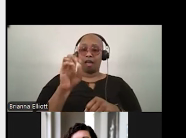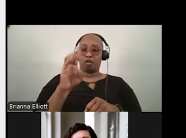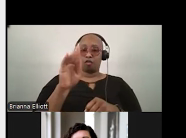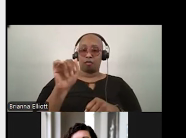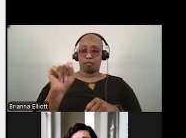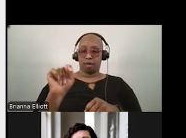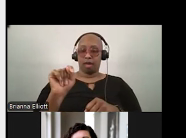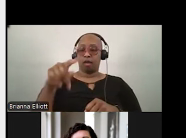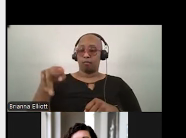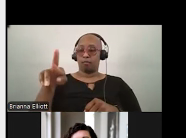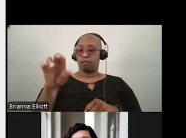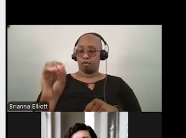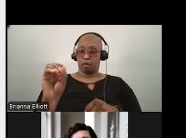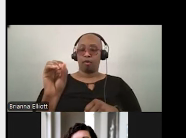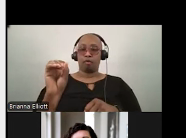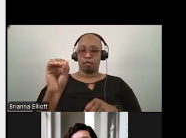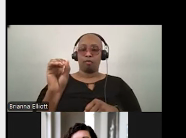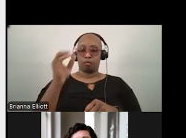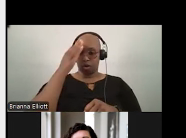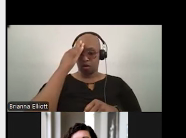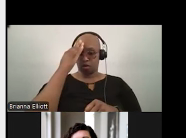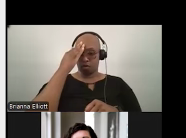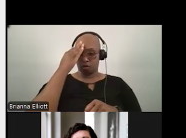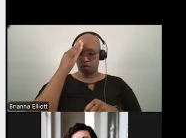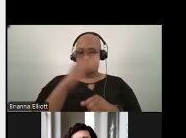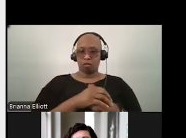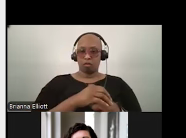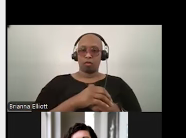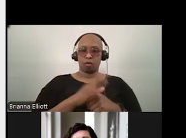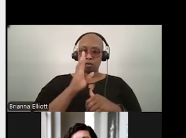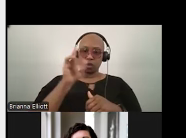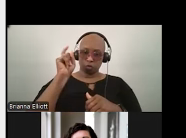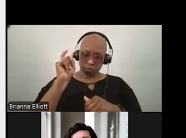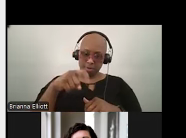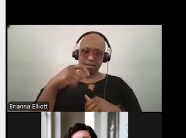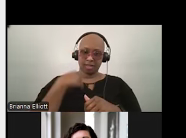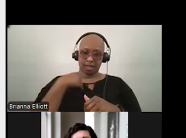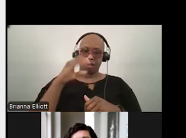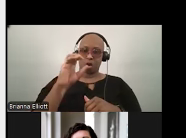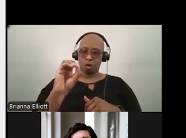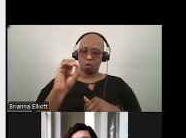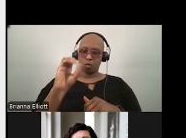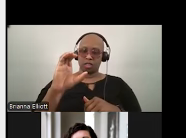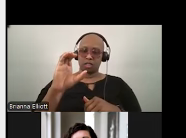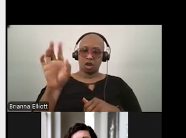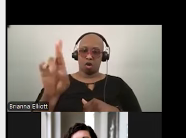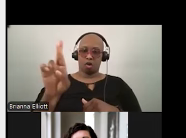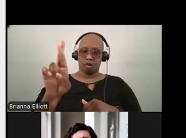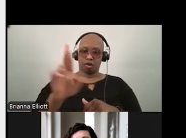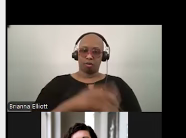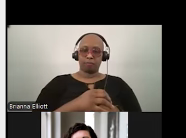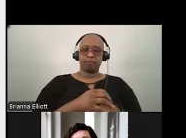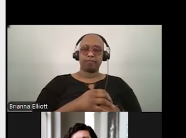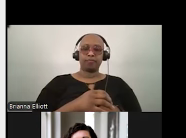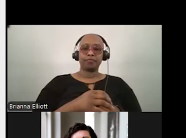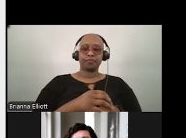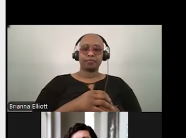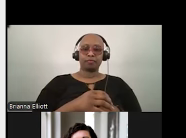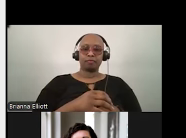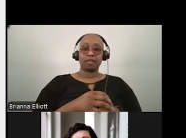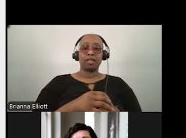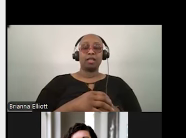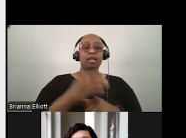as we know, it's going to be OCR. We need to check OCR. If we're using Acrobat Pro, we're